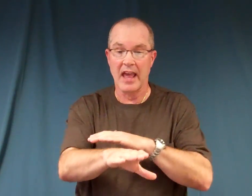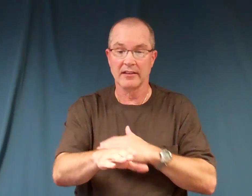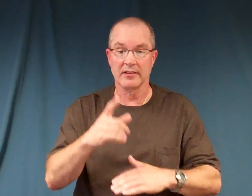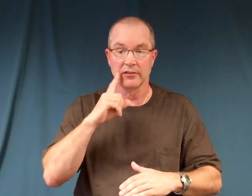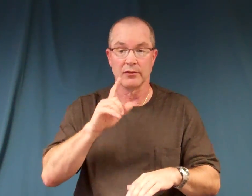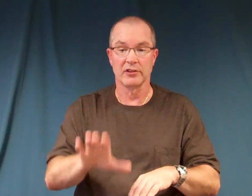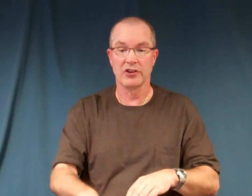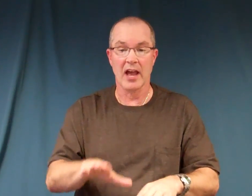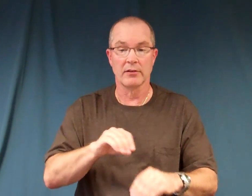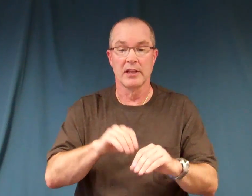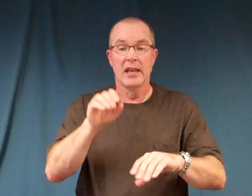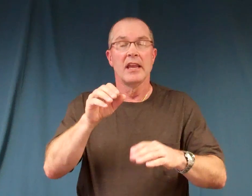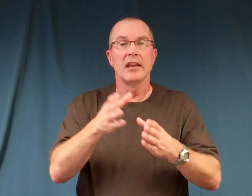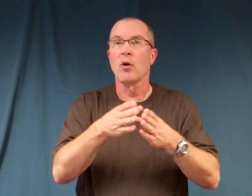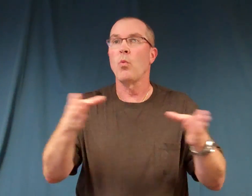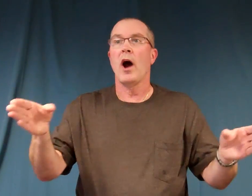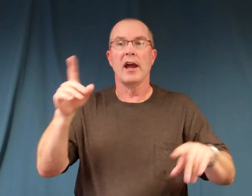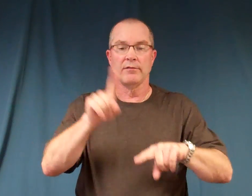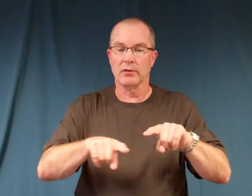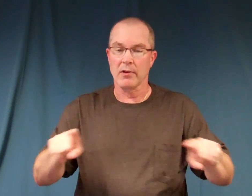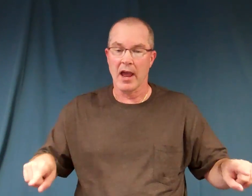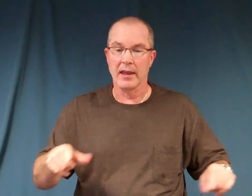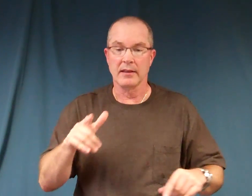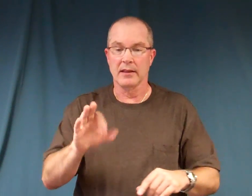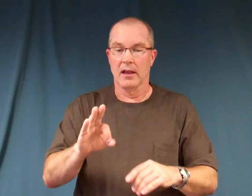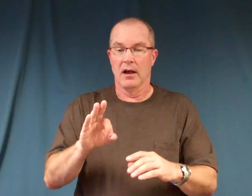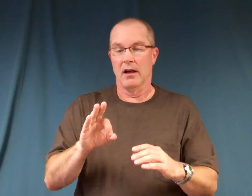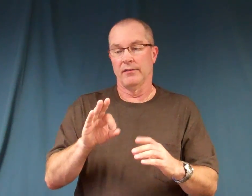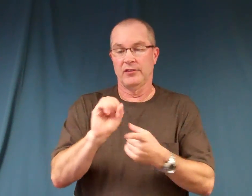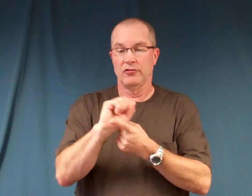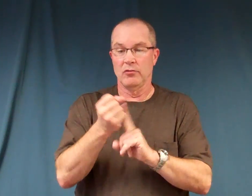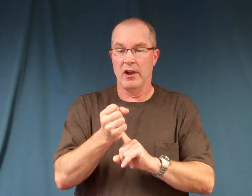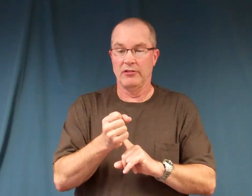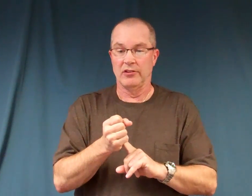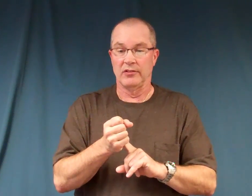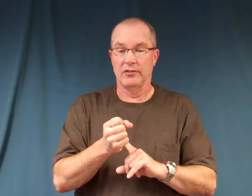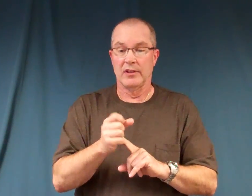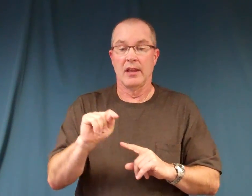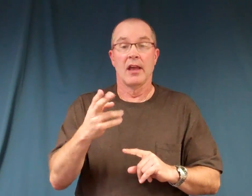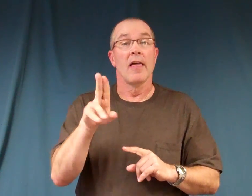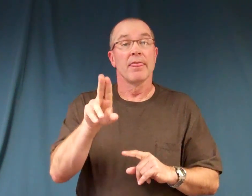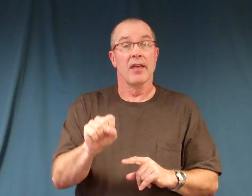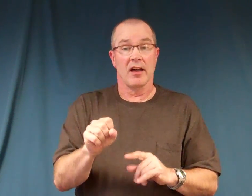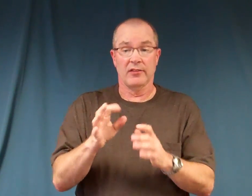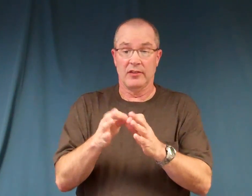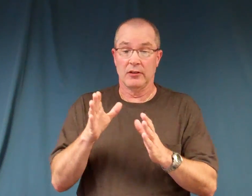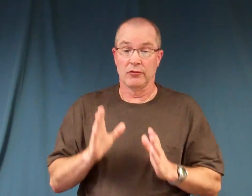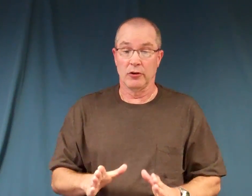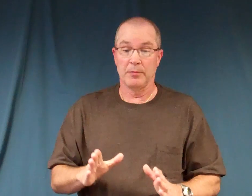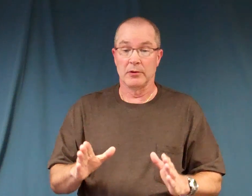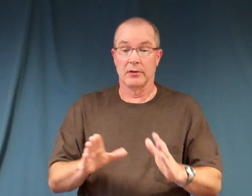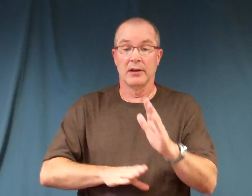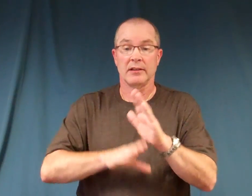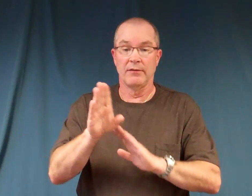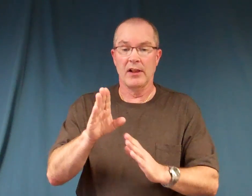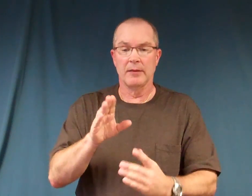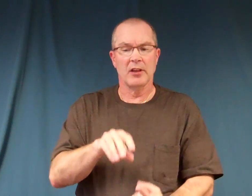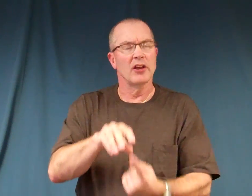access for the child in a wide variety of situations; thus the interpreter develops